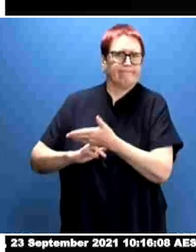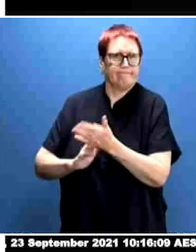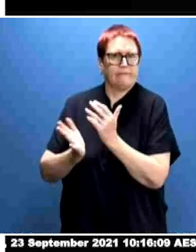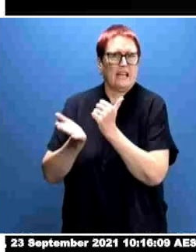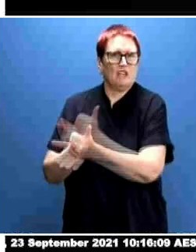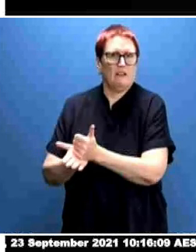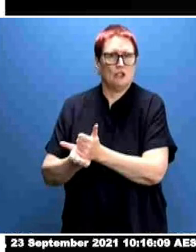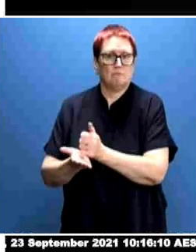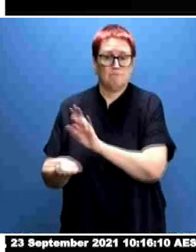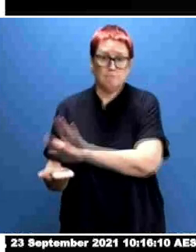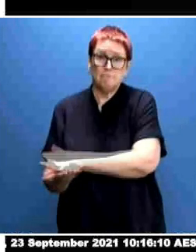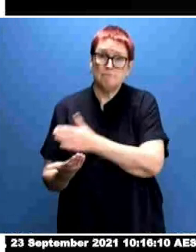If we go over to page 37,